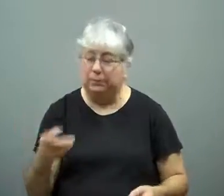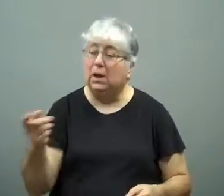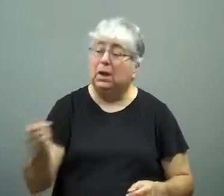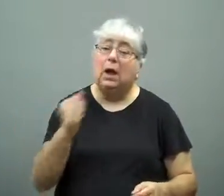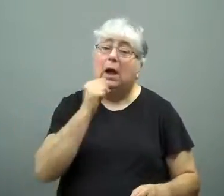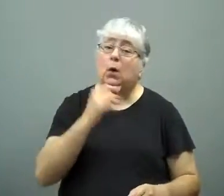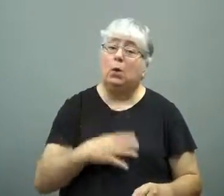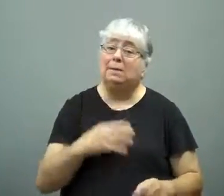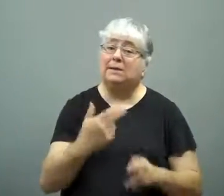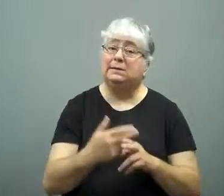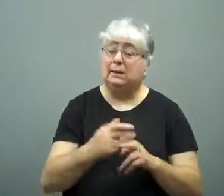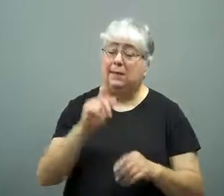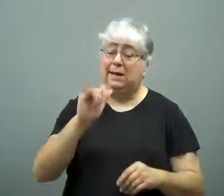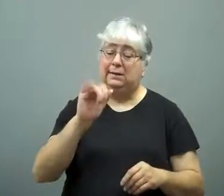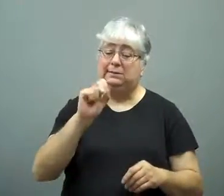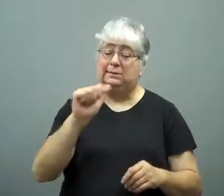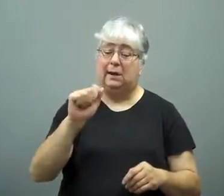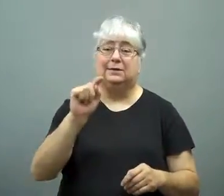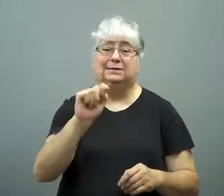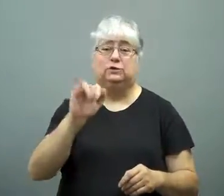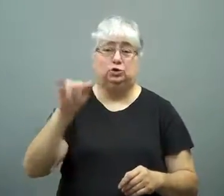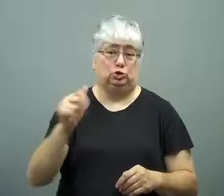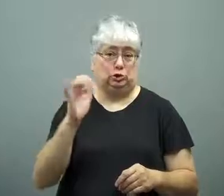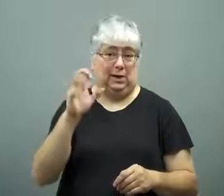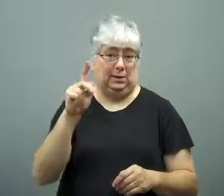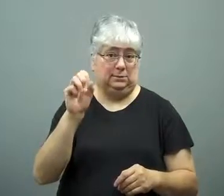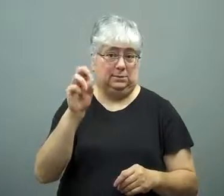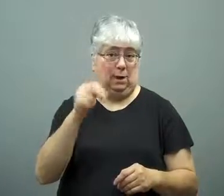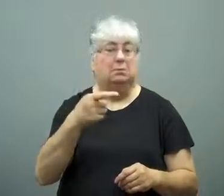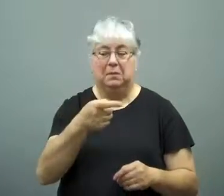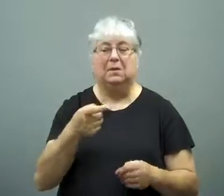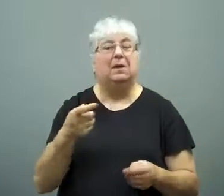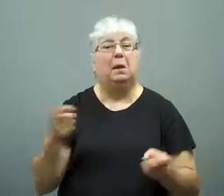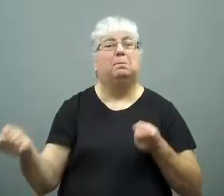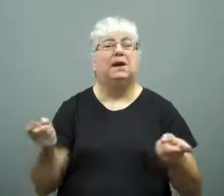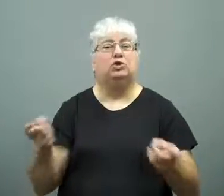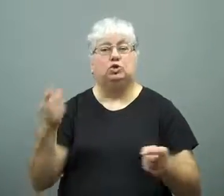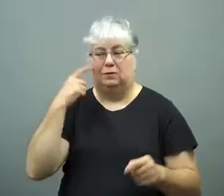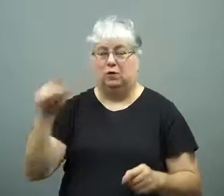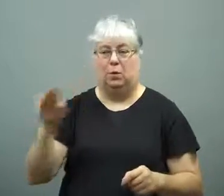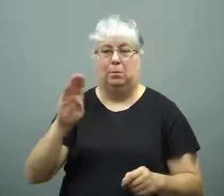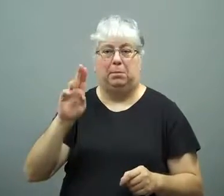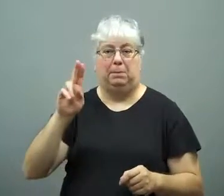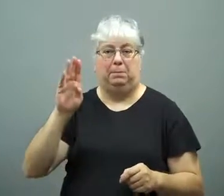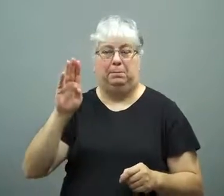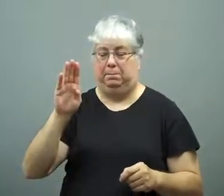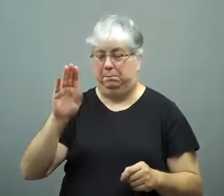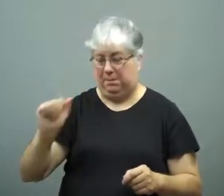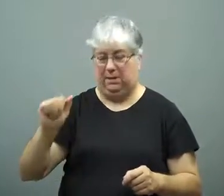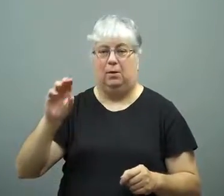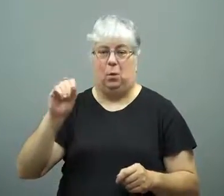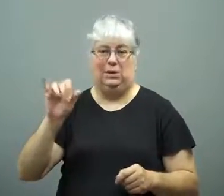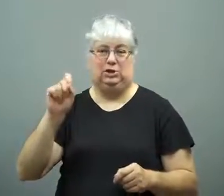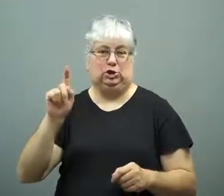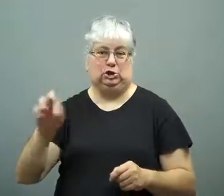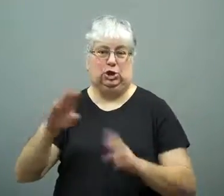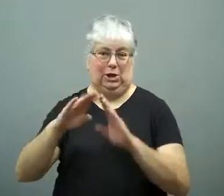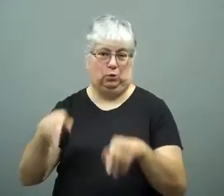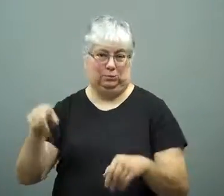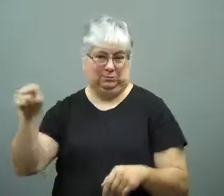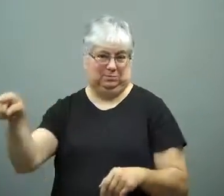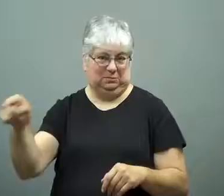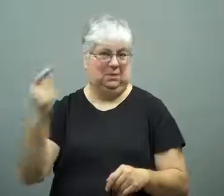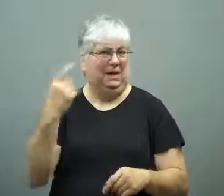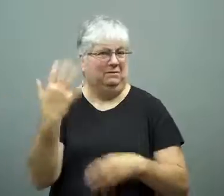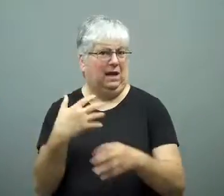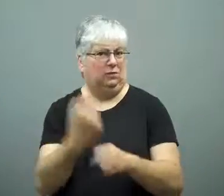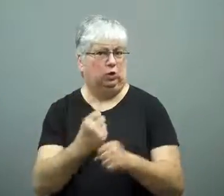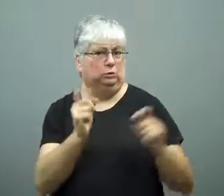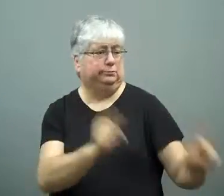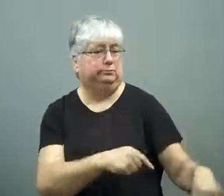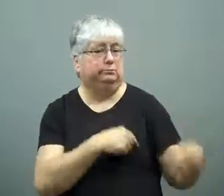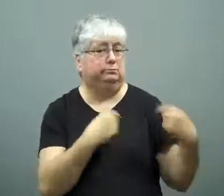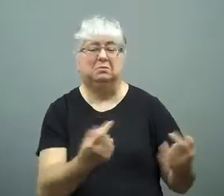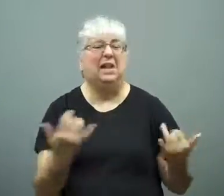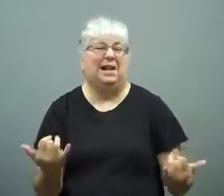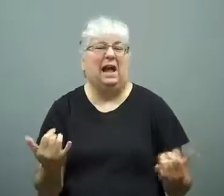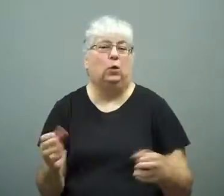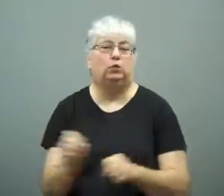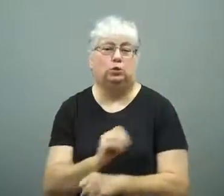Lisa T. Jackson was the manager of Bubba's Oyster House for five years.